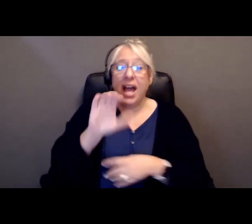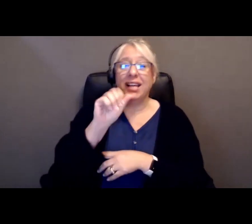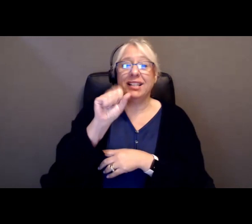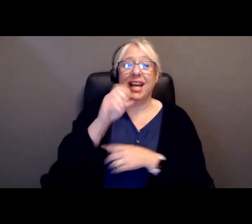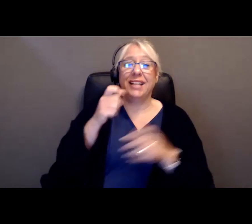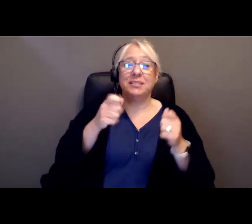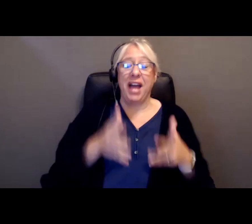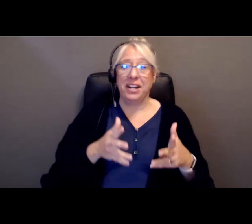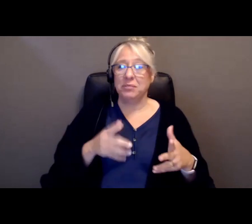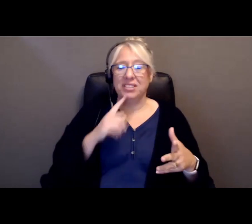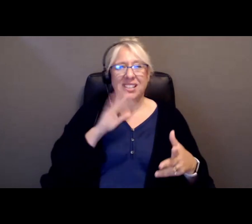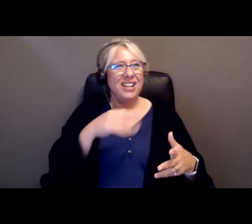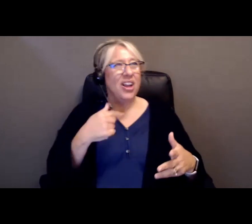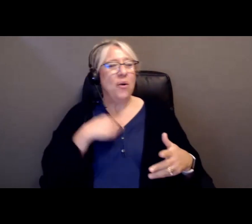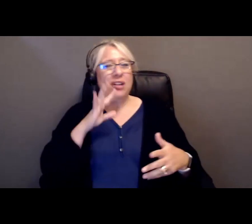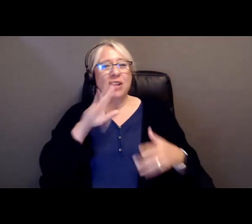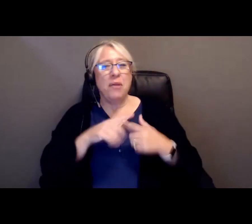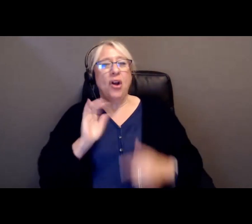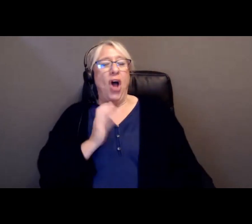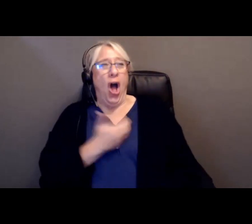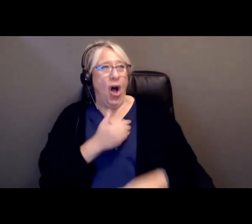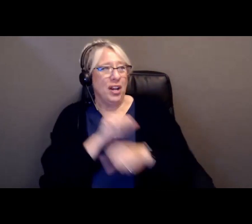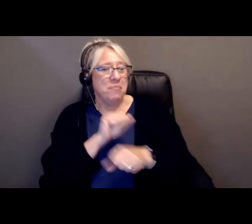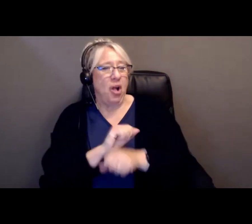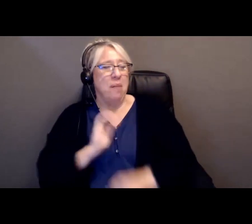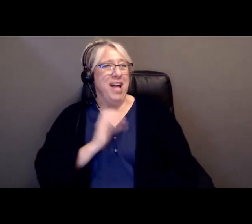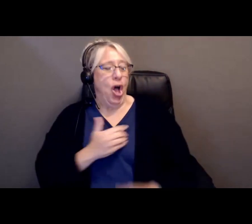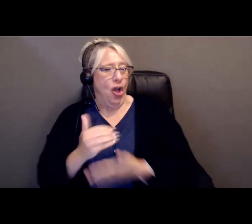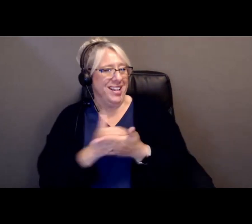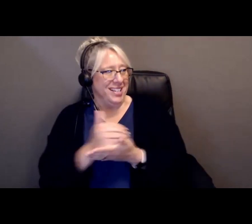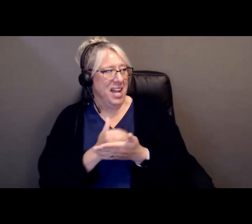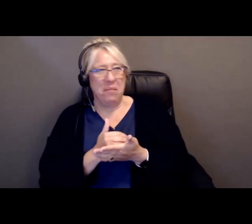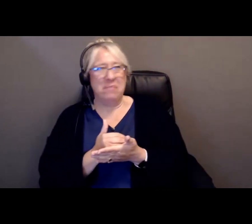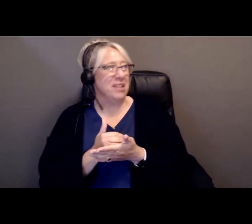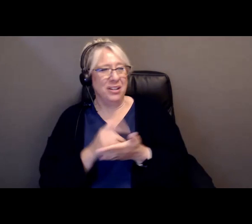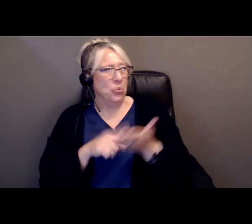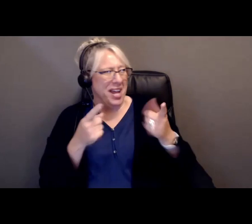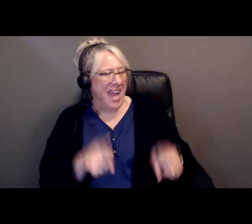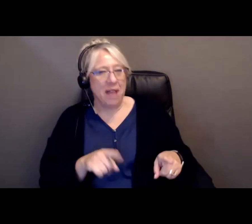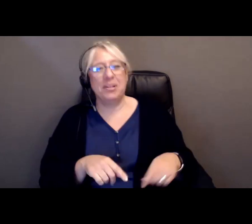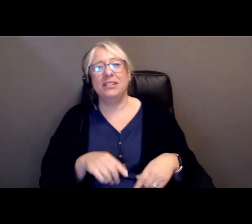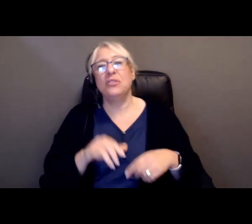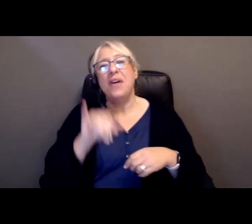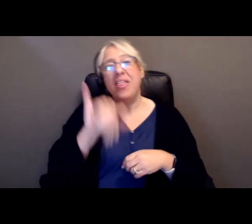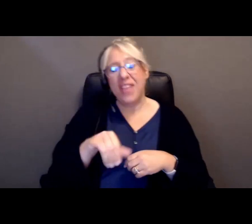Okay. What happened? What’s that?” So that is still both cause and effect of people